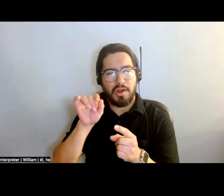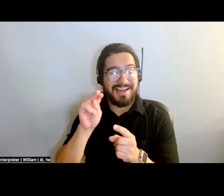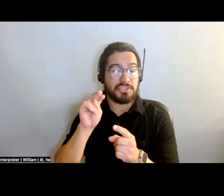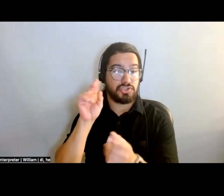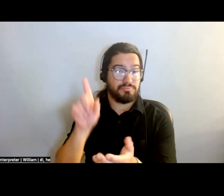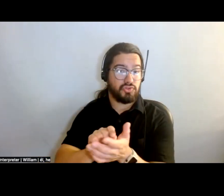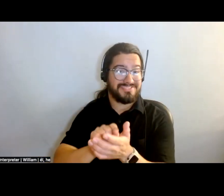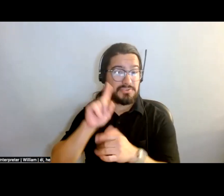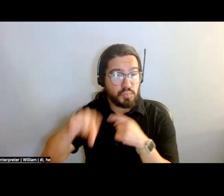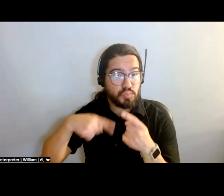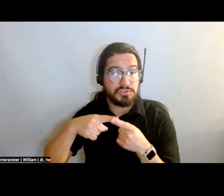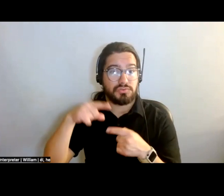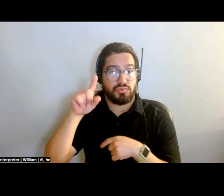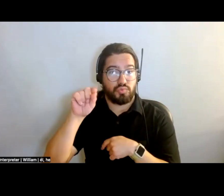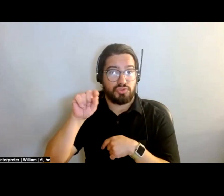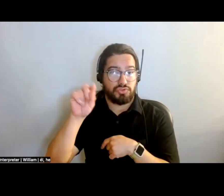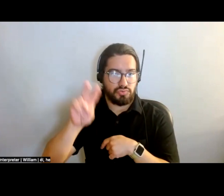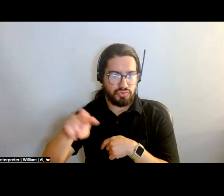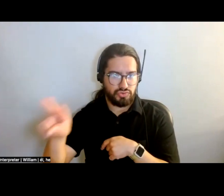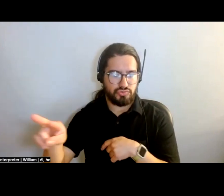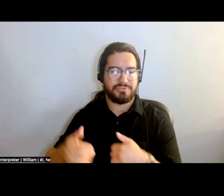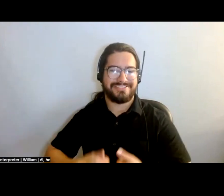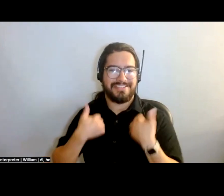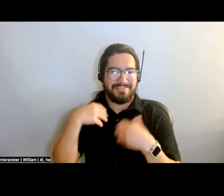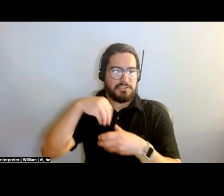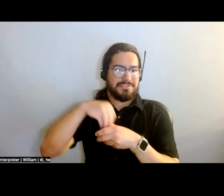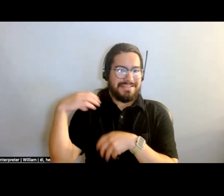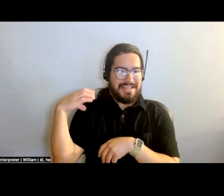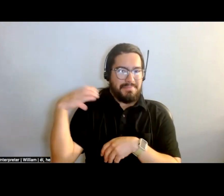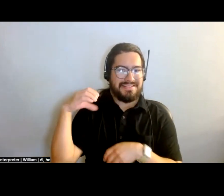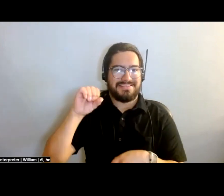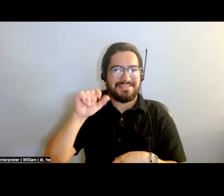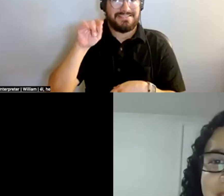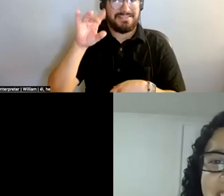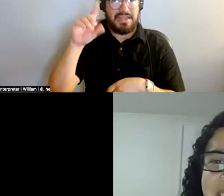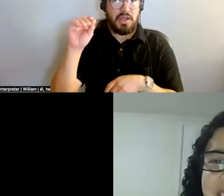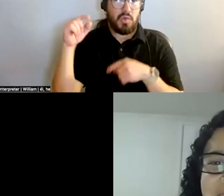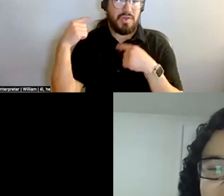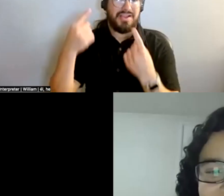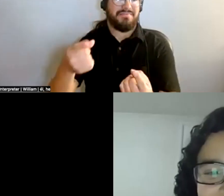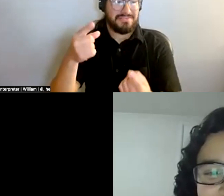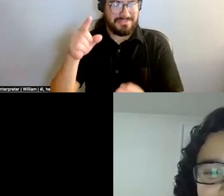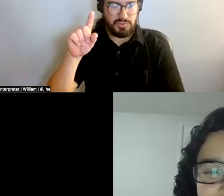She has lived in Santiago, Chile since 2017. Alright, take it away Ivana.